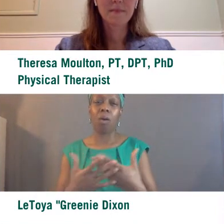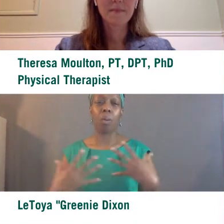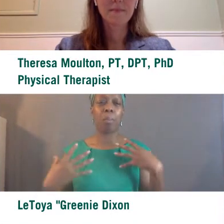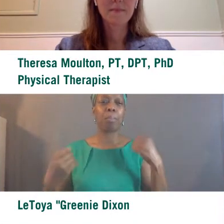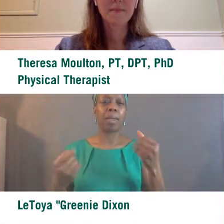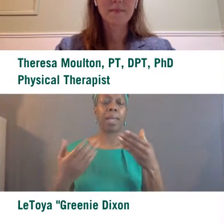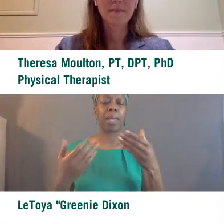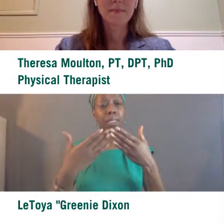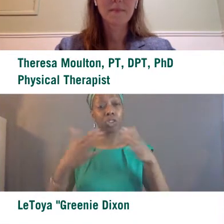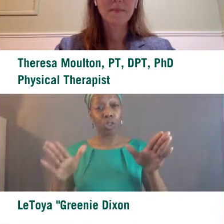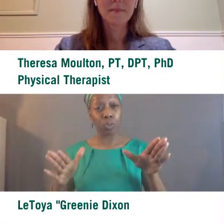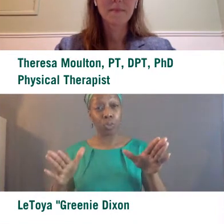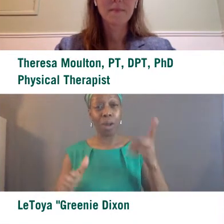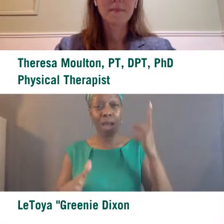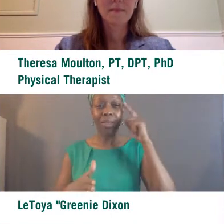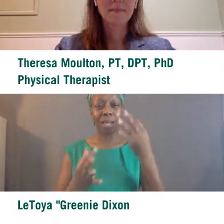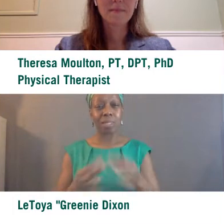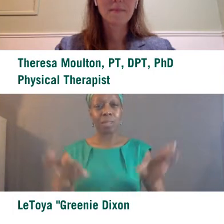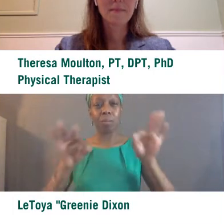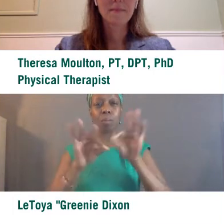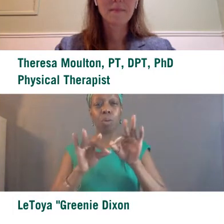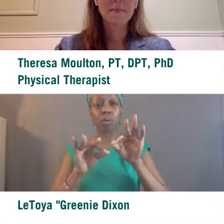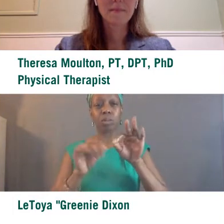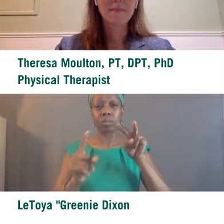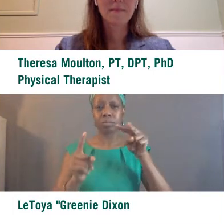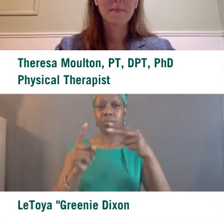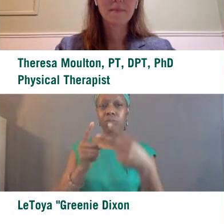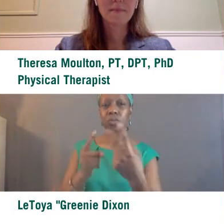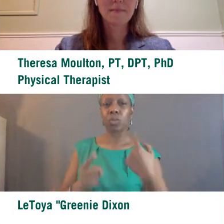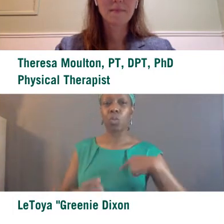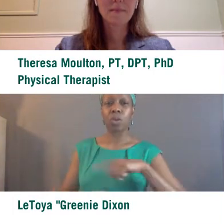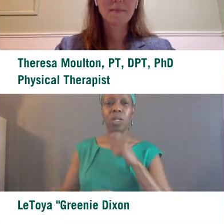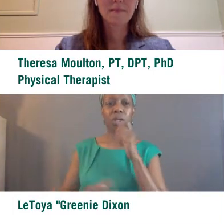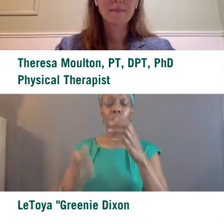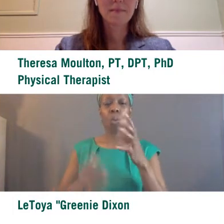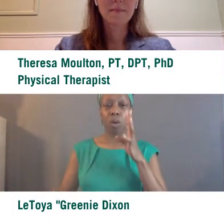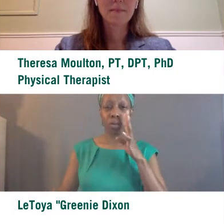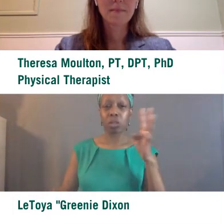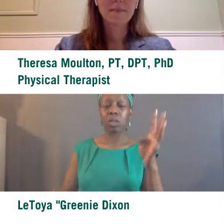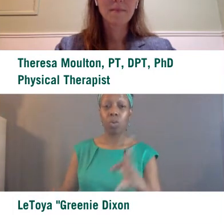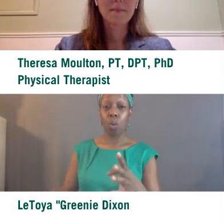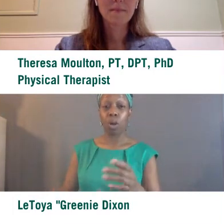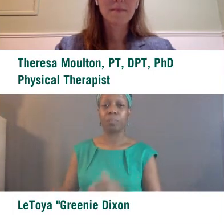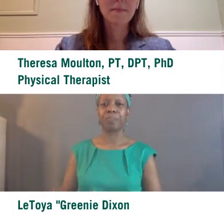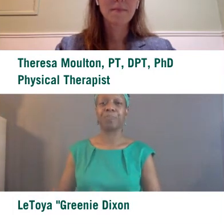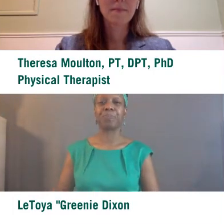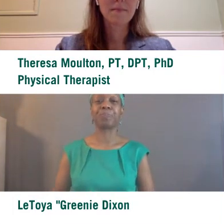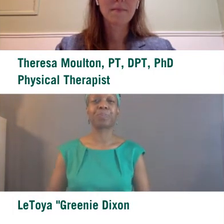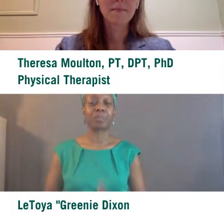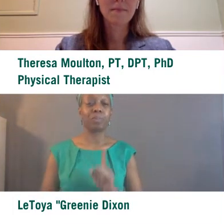that we don't want to ignore. Absolutely, and Kara, actually, I might go to you